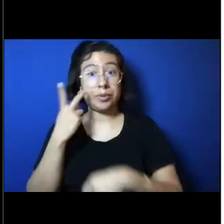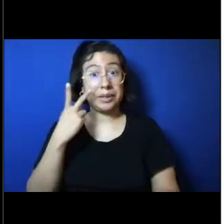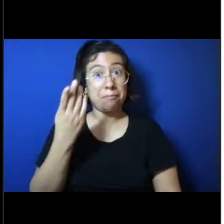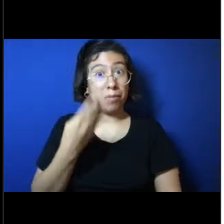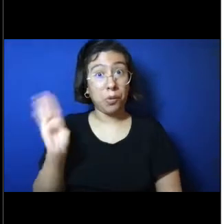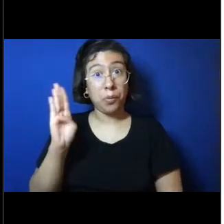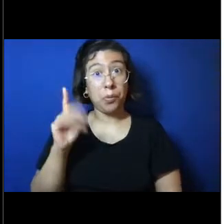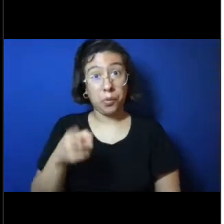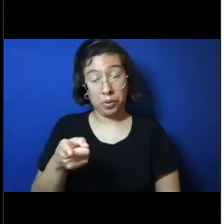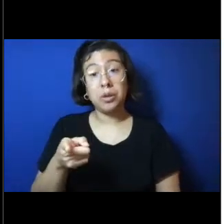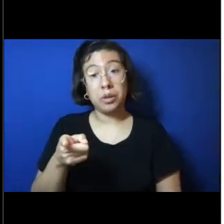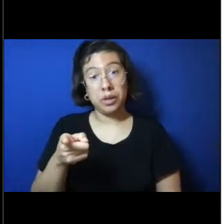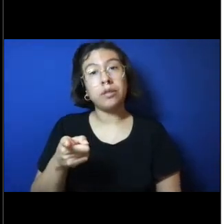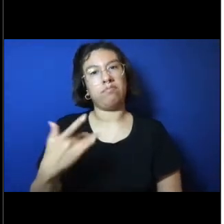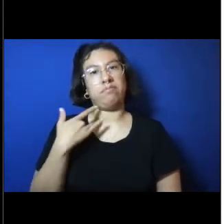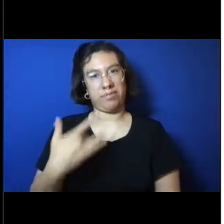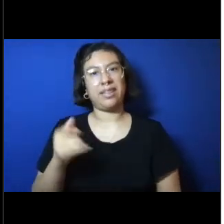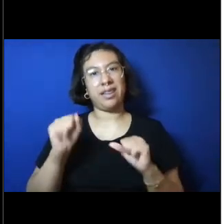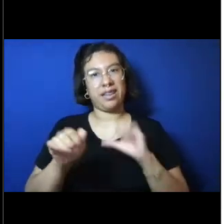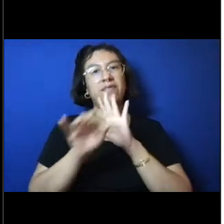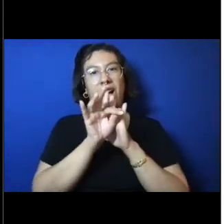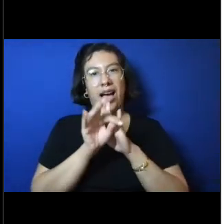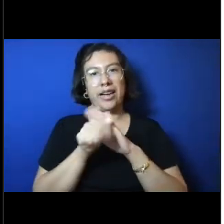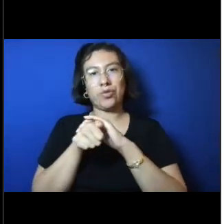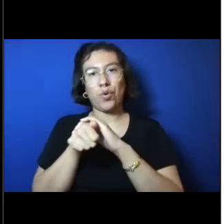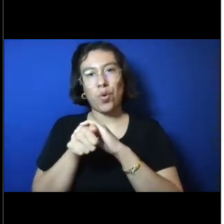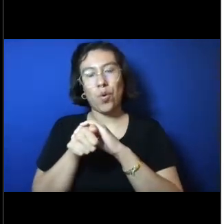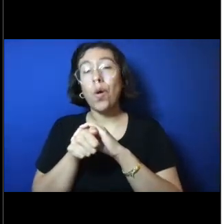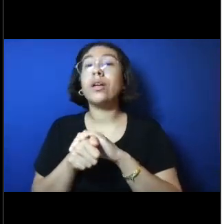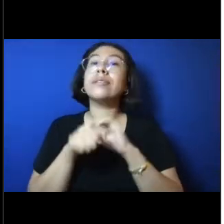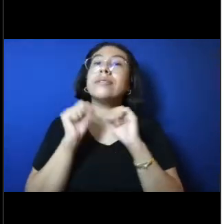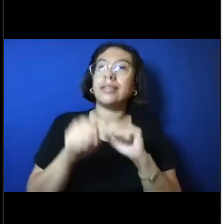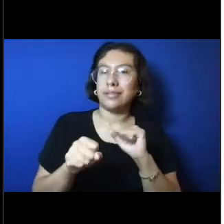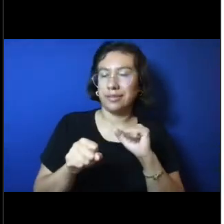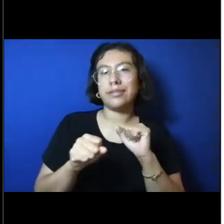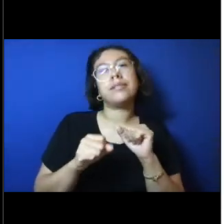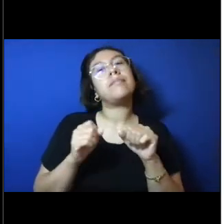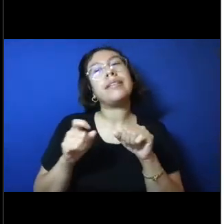is where loggerheads are generally found. Even though they're found globally, they are endangered,